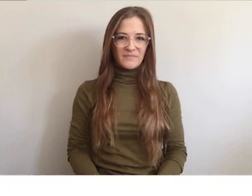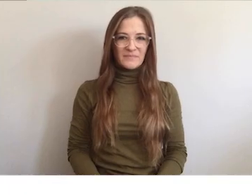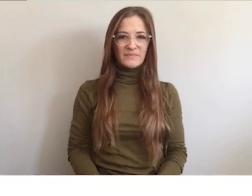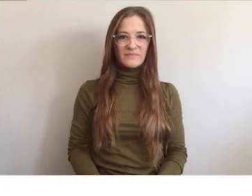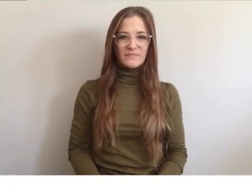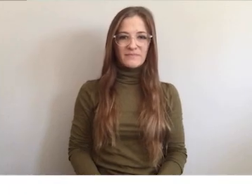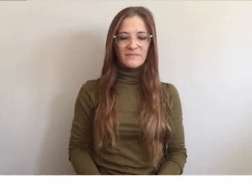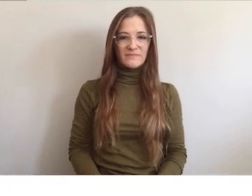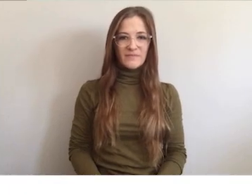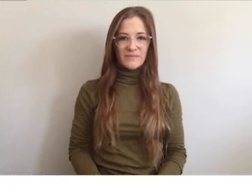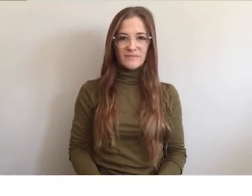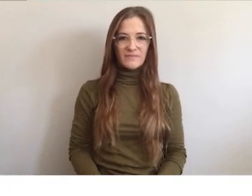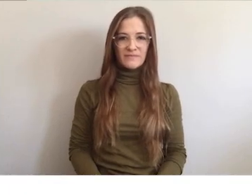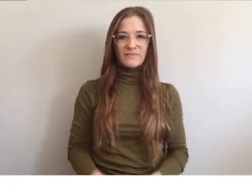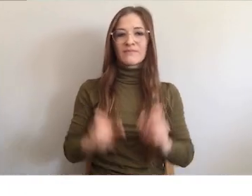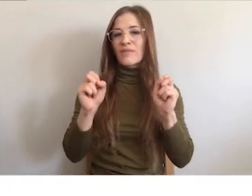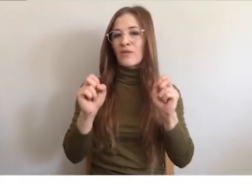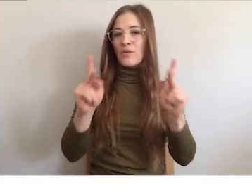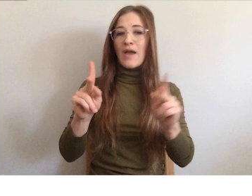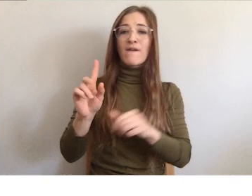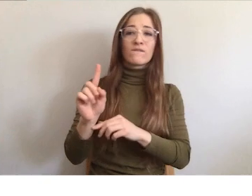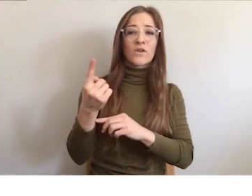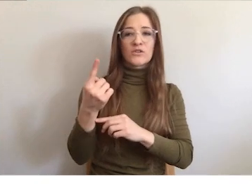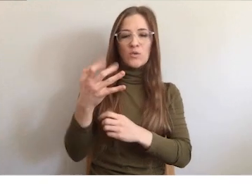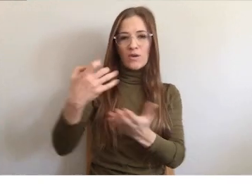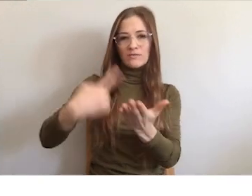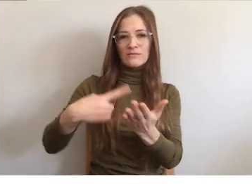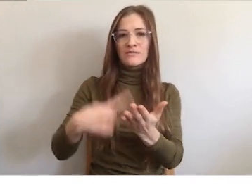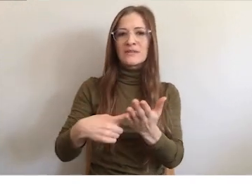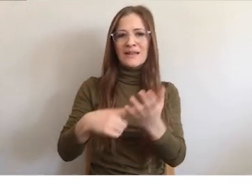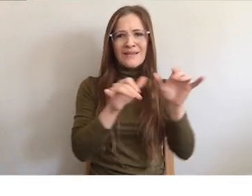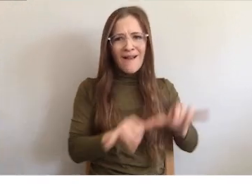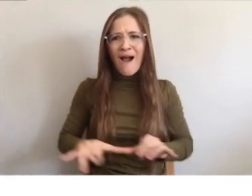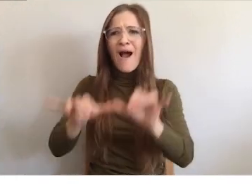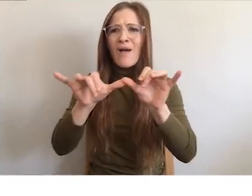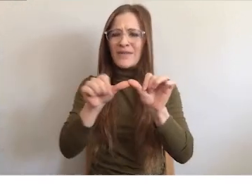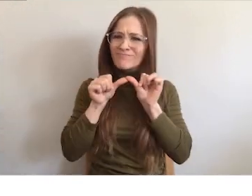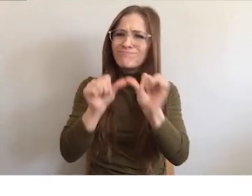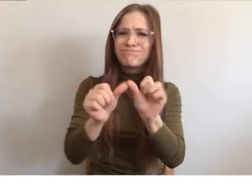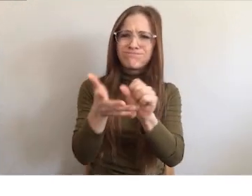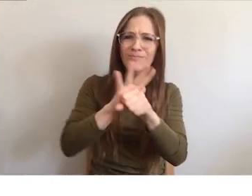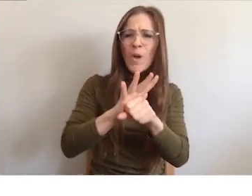how prevalent long COVID is and get into some of the risk factors. So what we are seeing